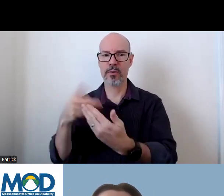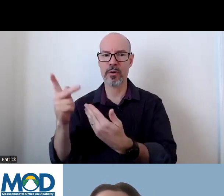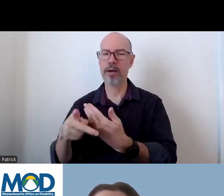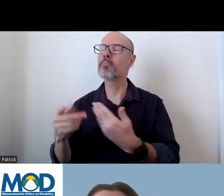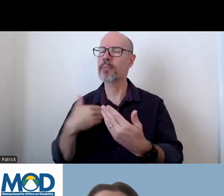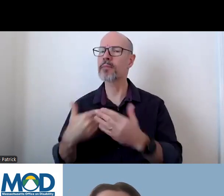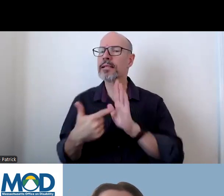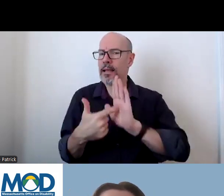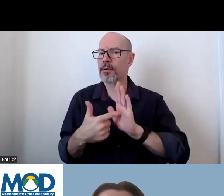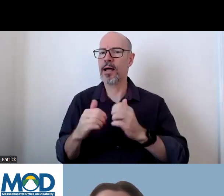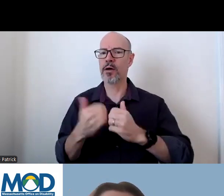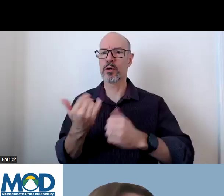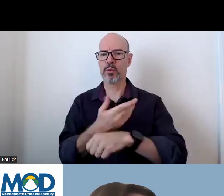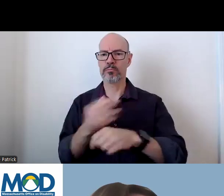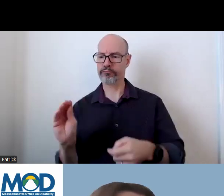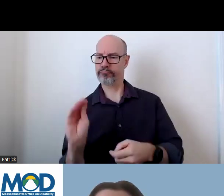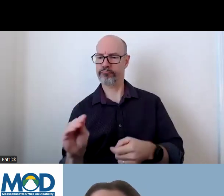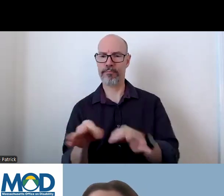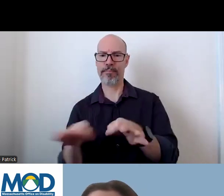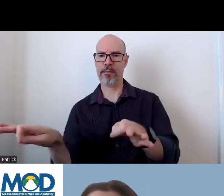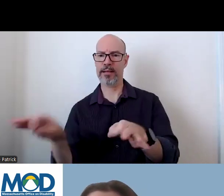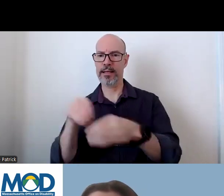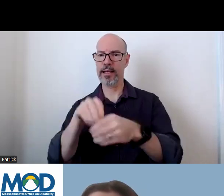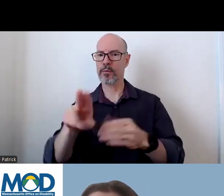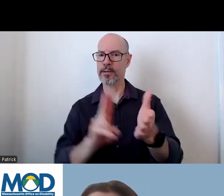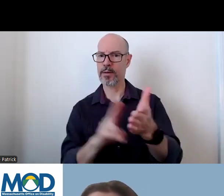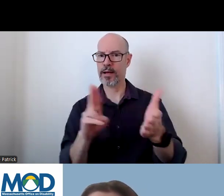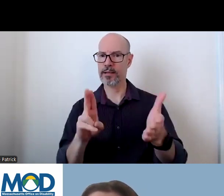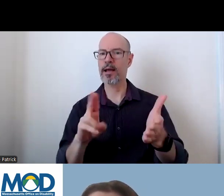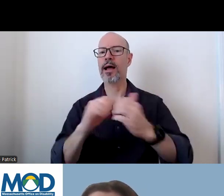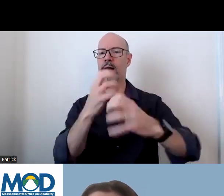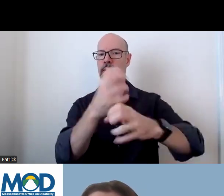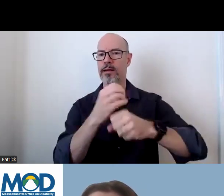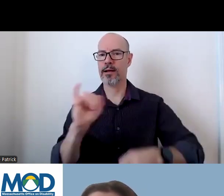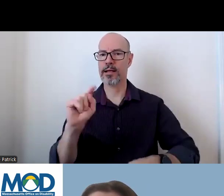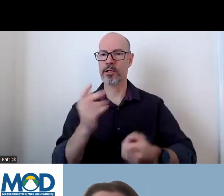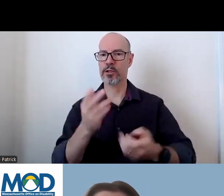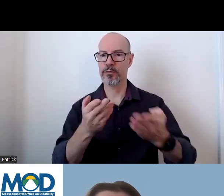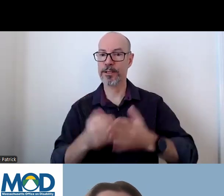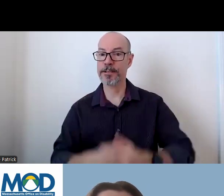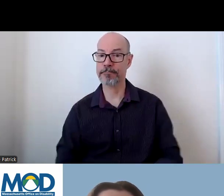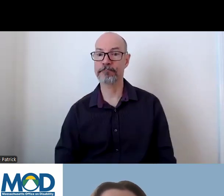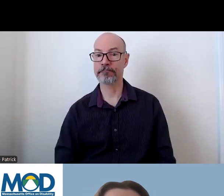program has procurement language and guidance on accessibility when procuring IT Services.